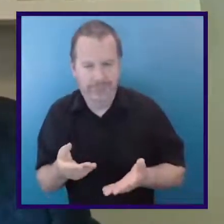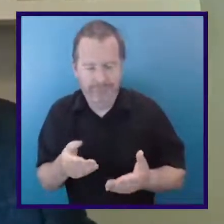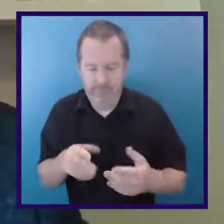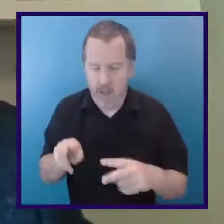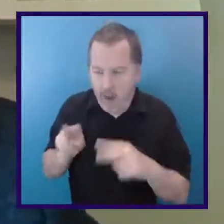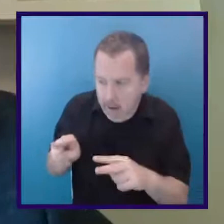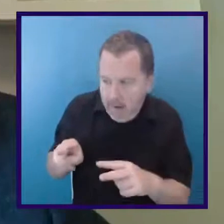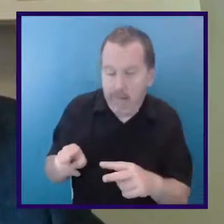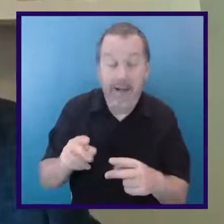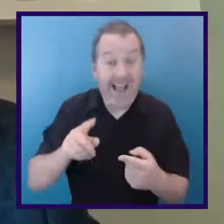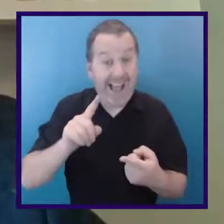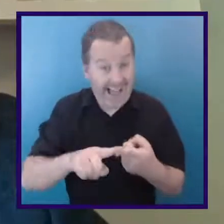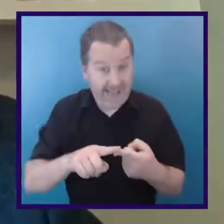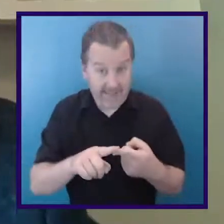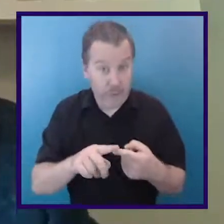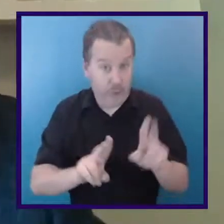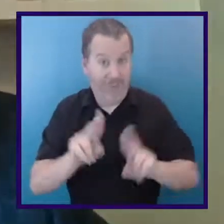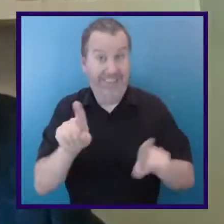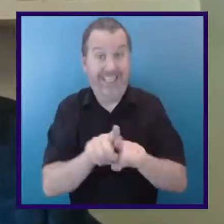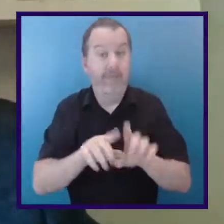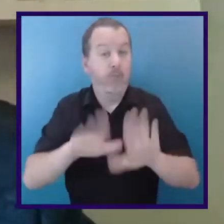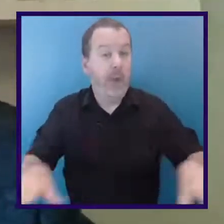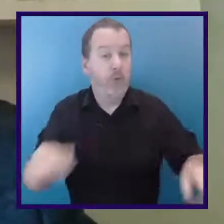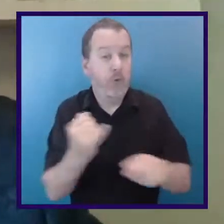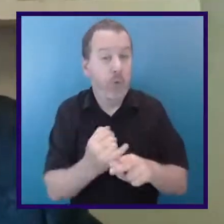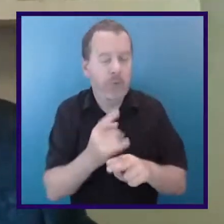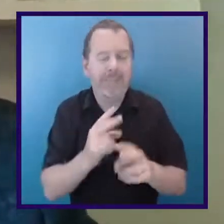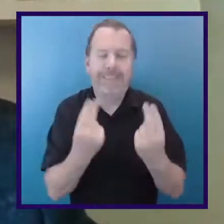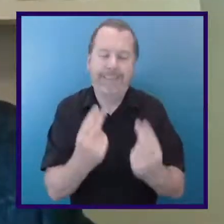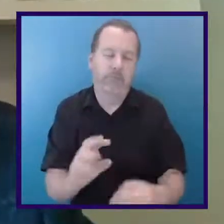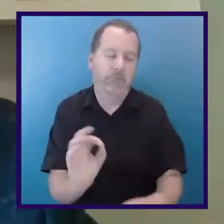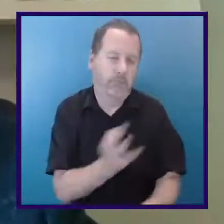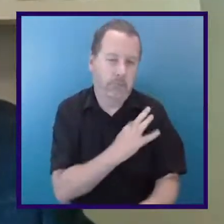a very important contribution to our primary schools, if we ever could get our policy right